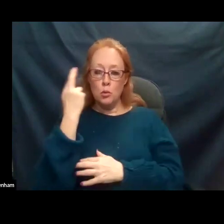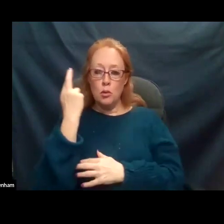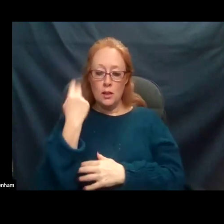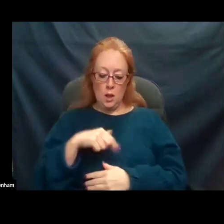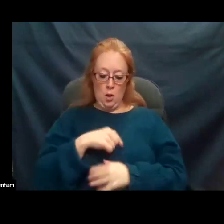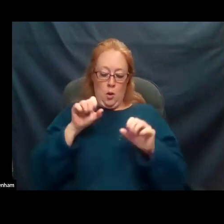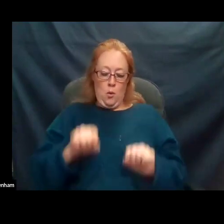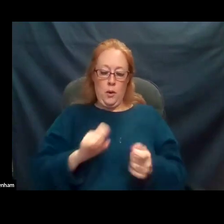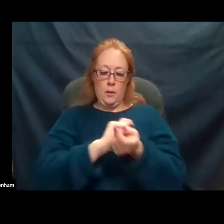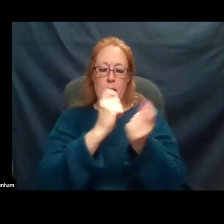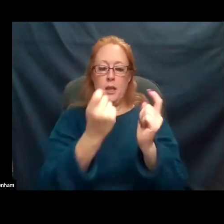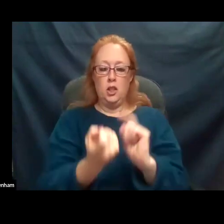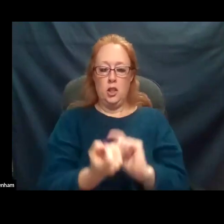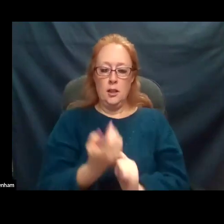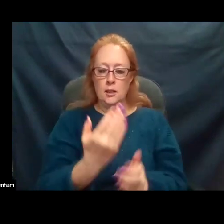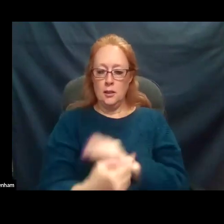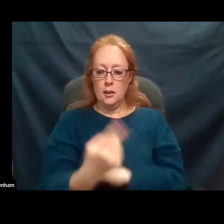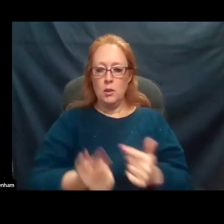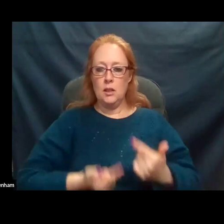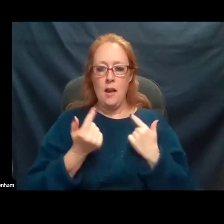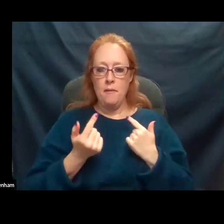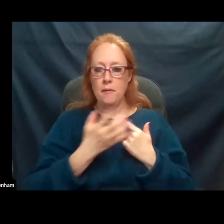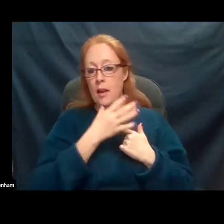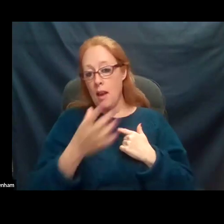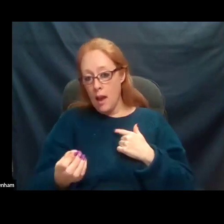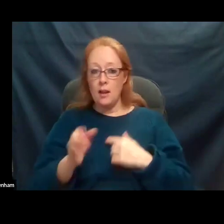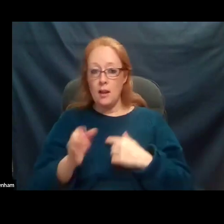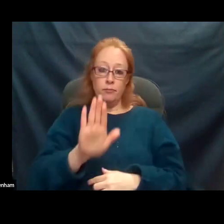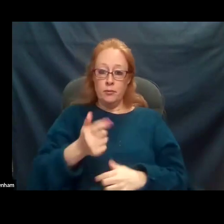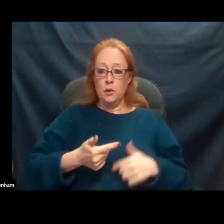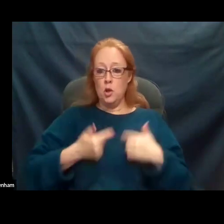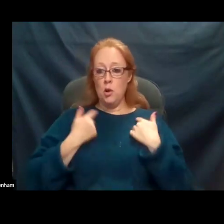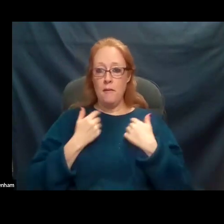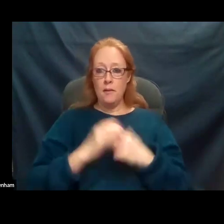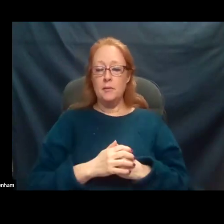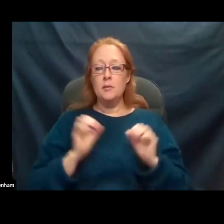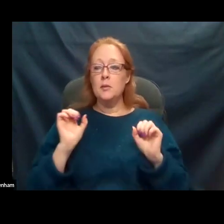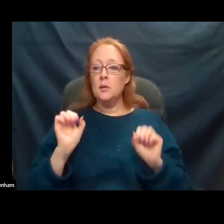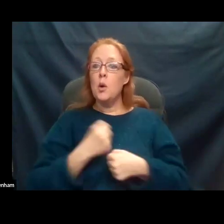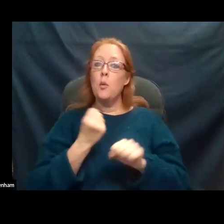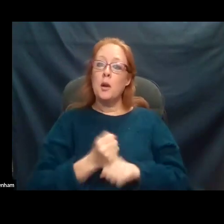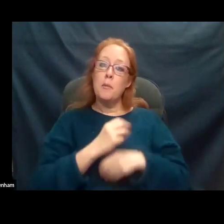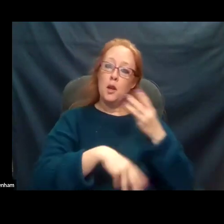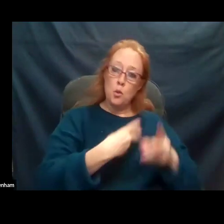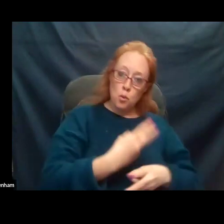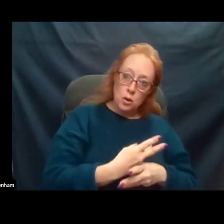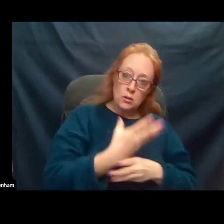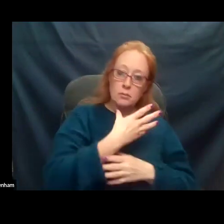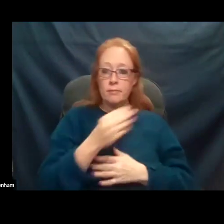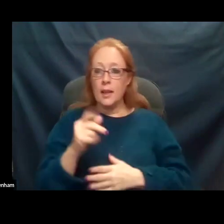And I hope. I hope we realize you can make change in somebody's life. We can make change in our own life.